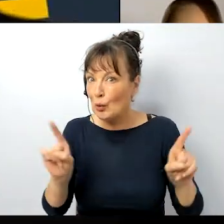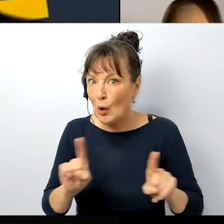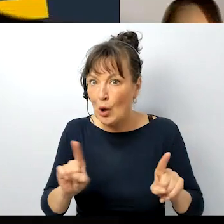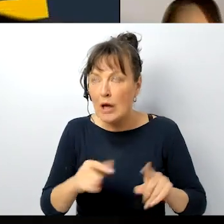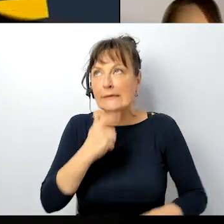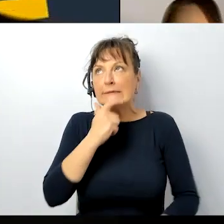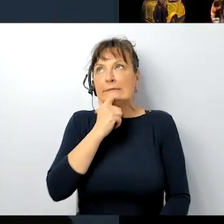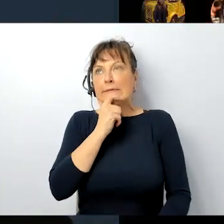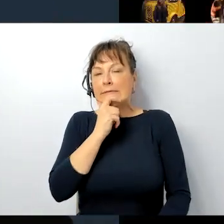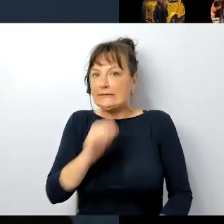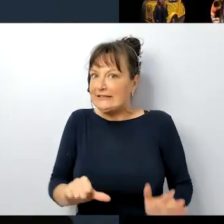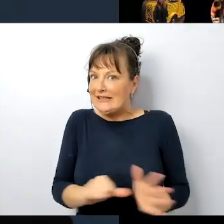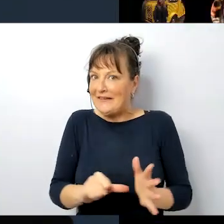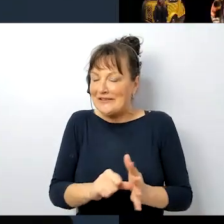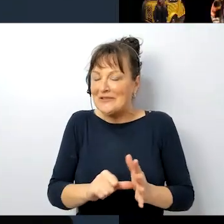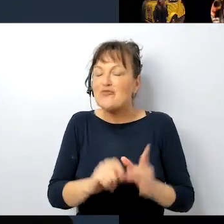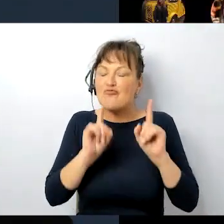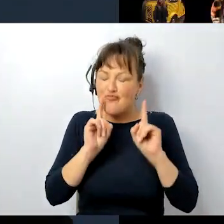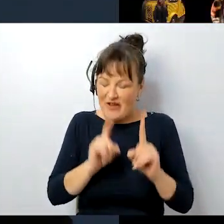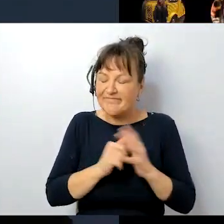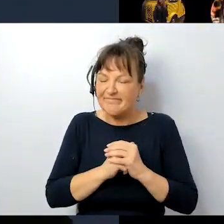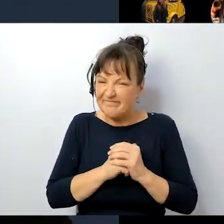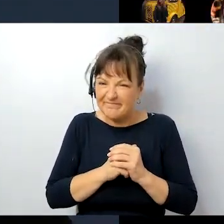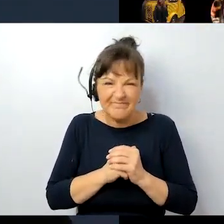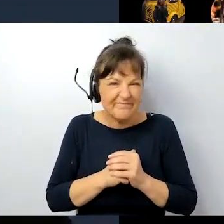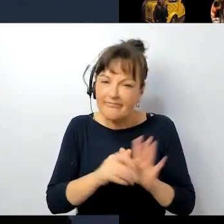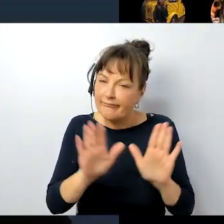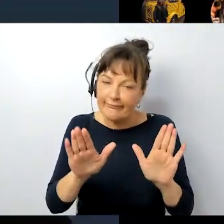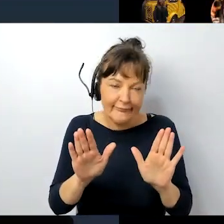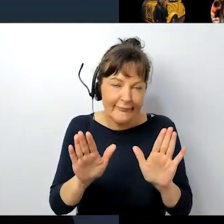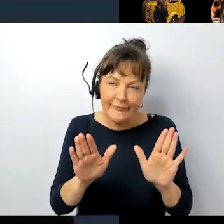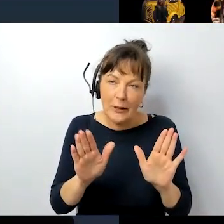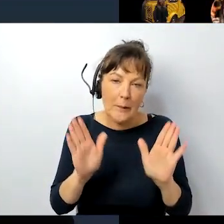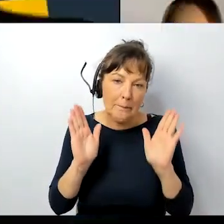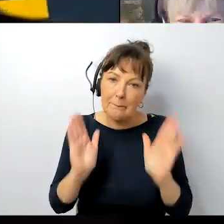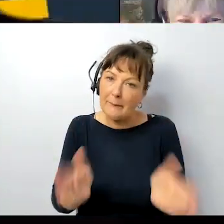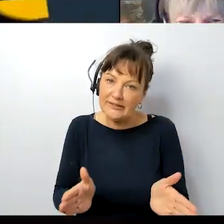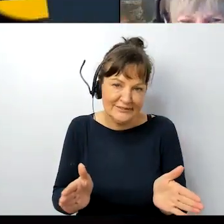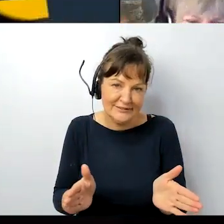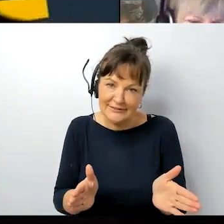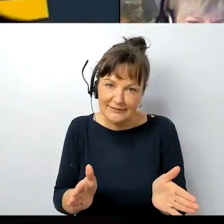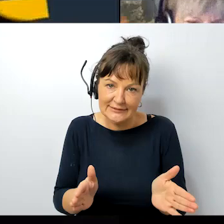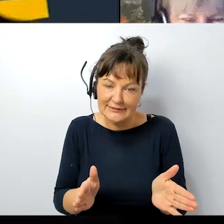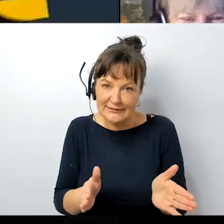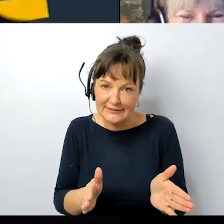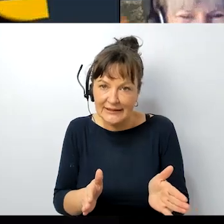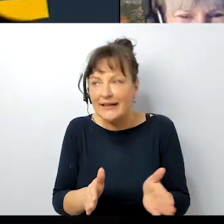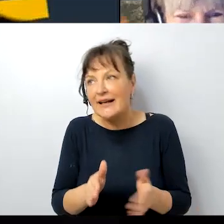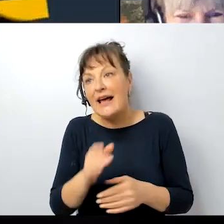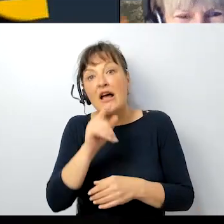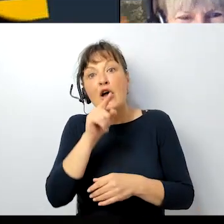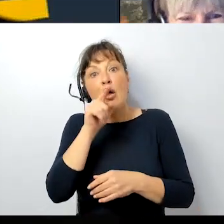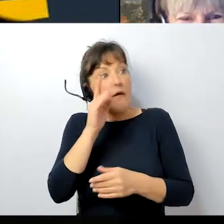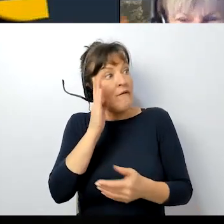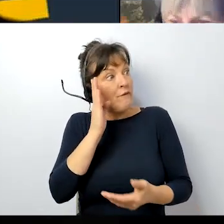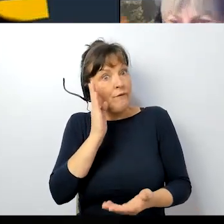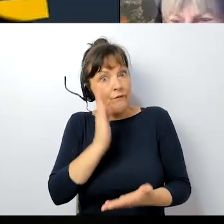for an apprenticeship Carrie. Oh it's a tricky one. Yeah so there's always going to be things to